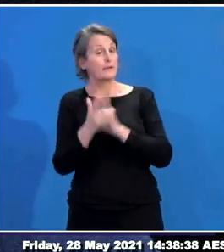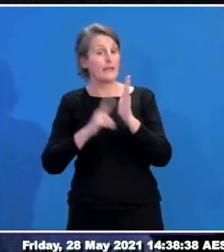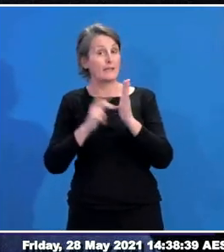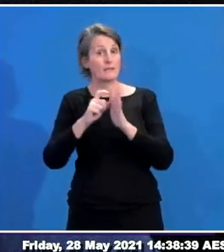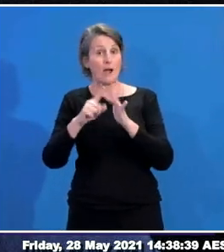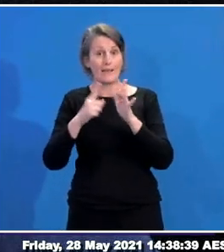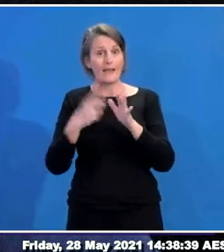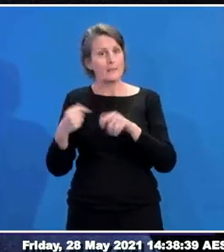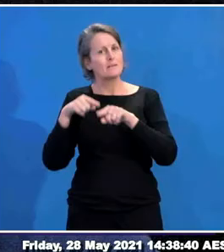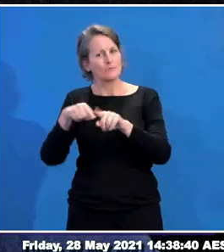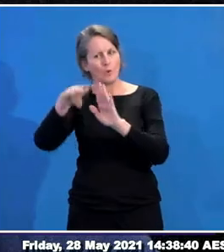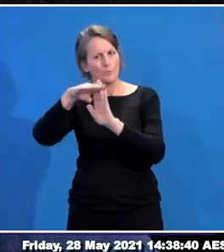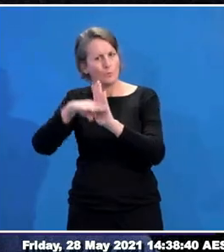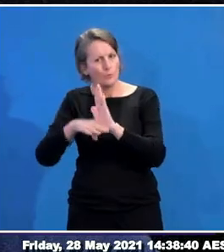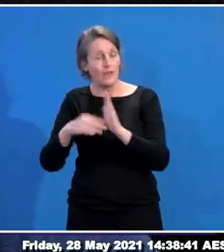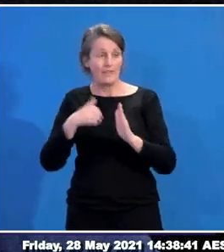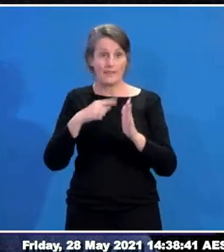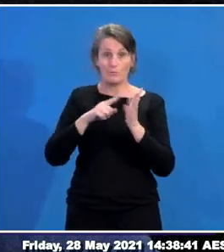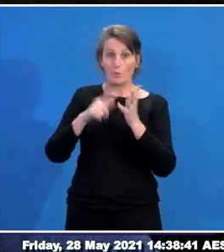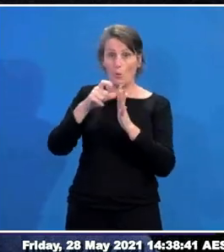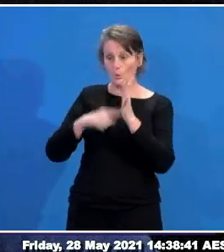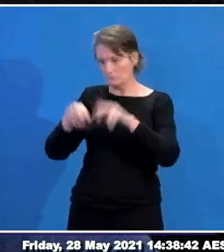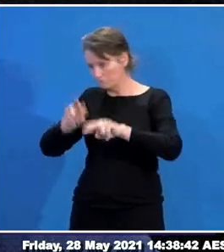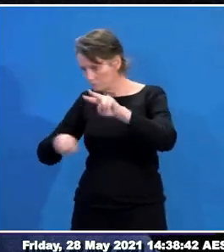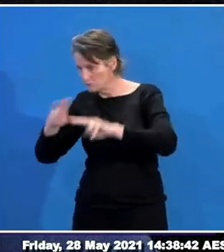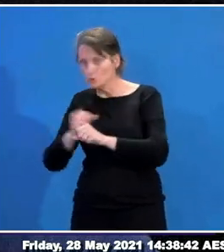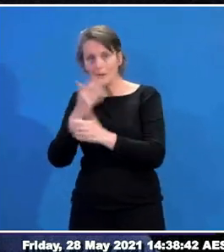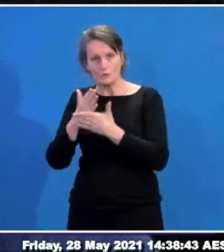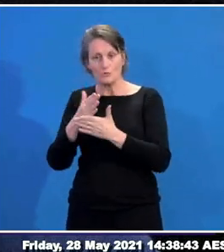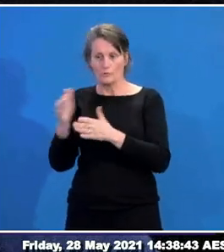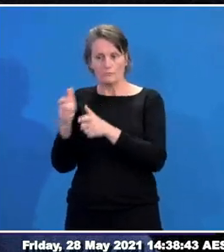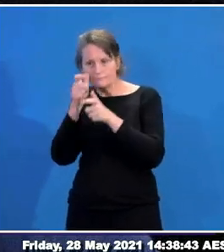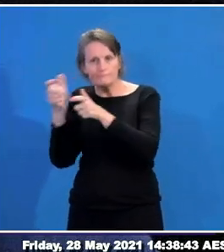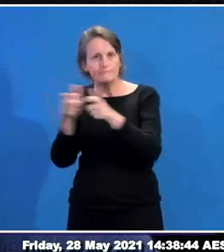as the audit process that are not unconnected from governance and assurance.